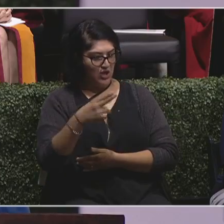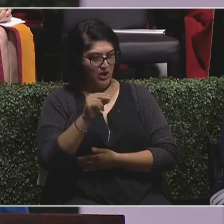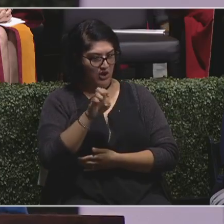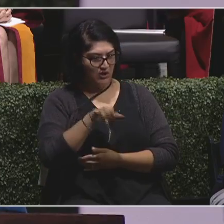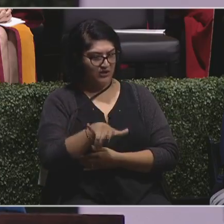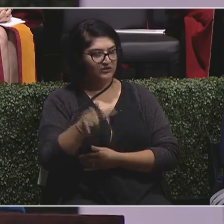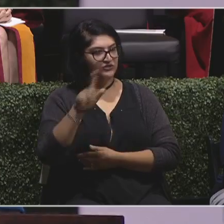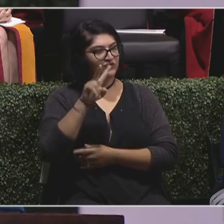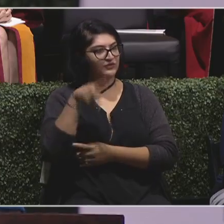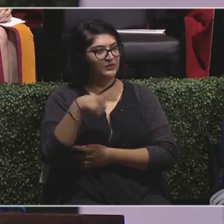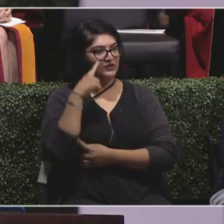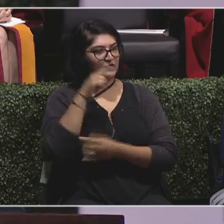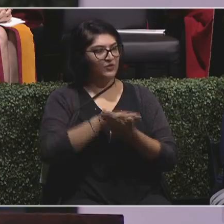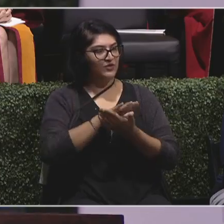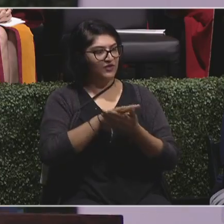NOW IT'S MY PLEASURE TO INTRODUCE THE